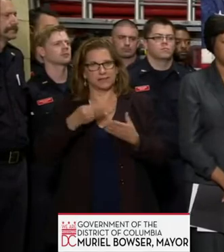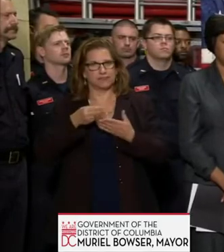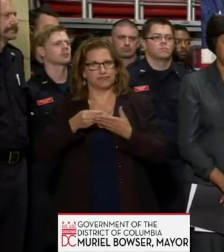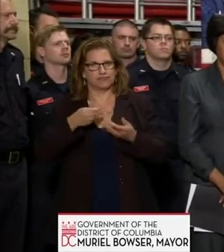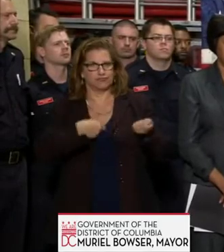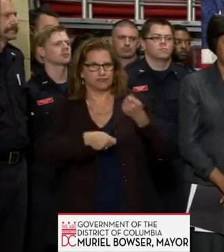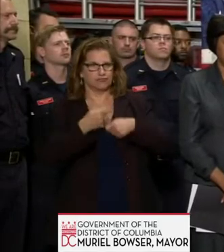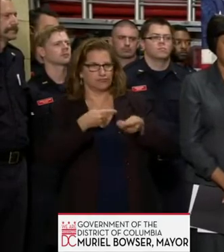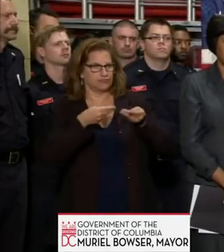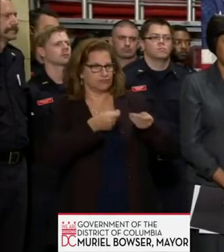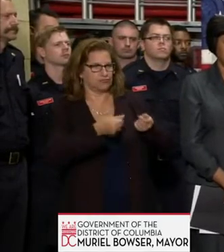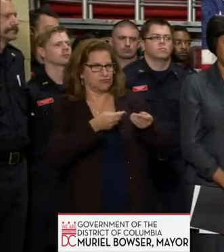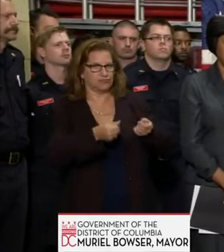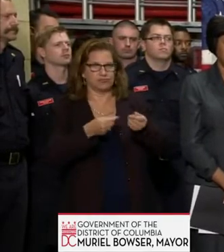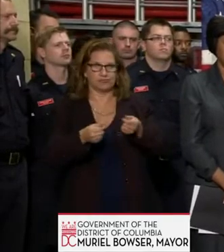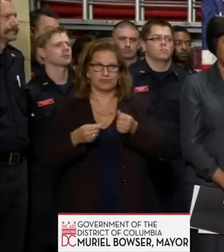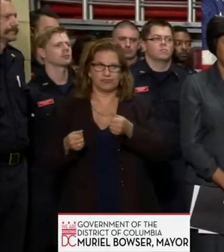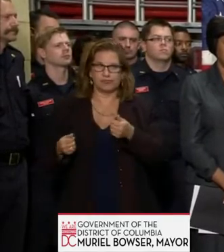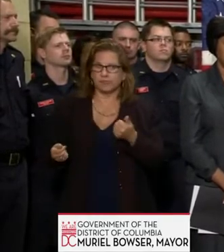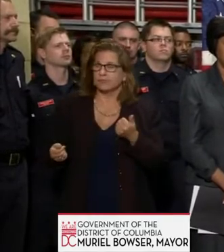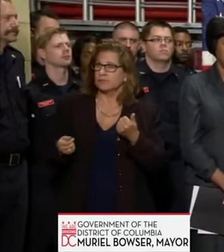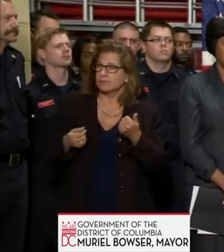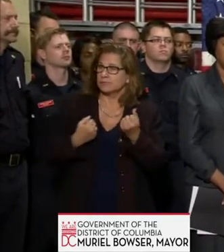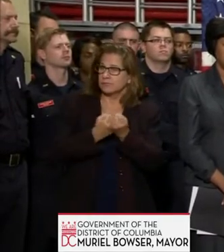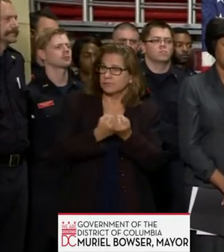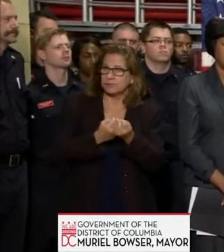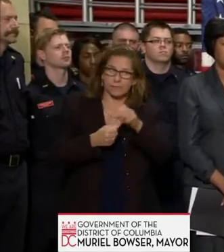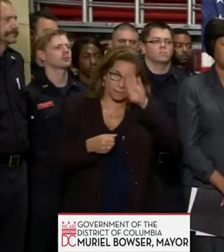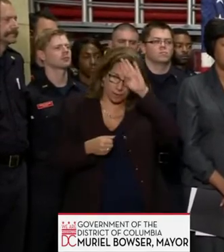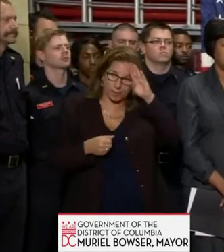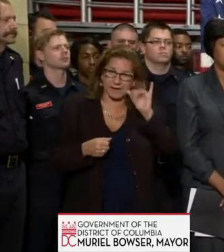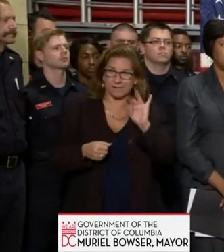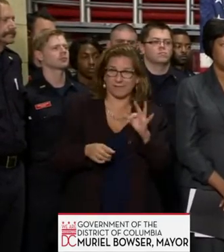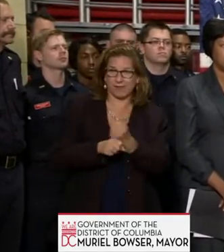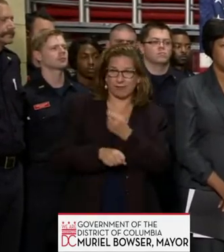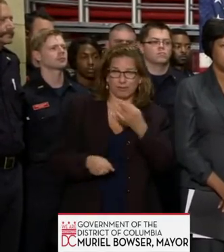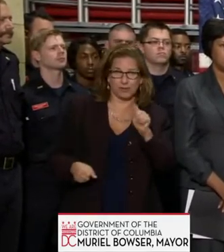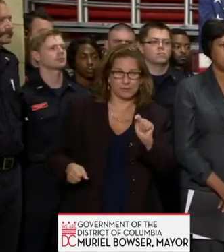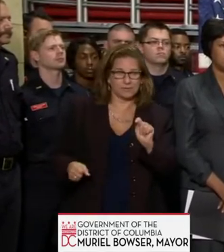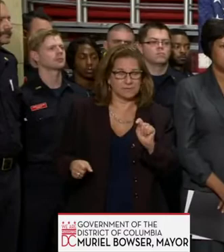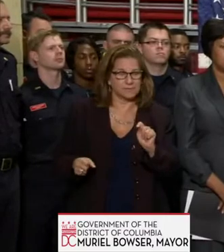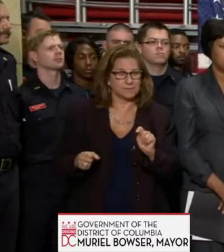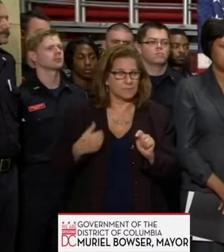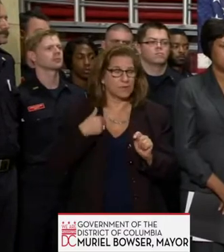SITUATIONS THAT THEY HAVE. WE WILL DO MORE BUT I WANT TO